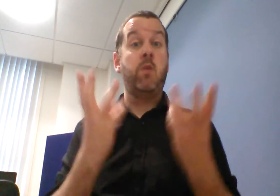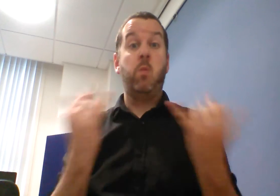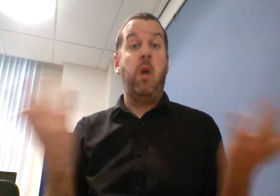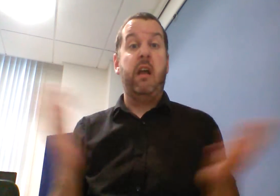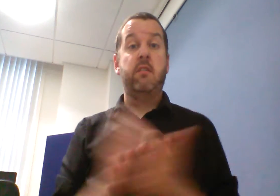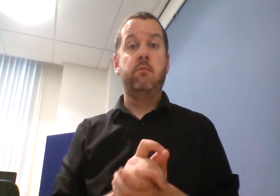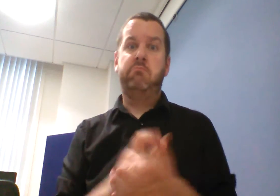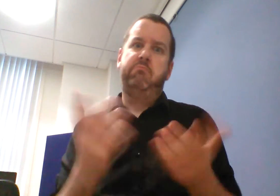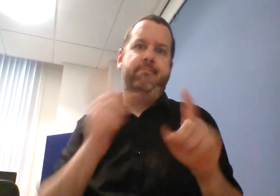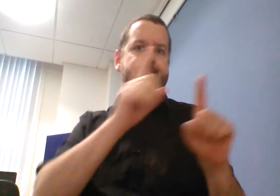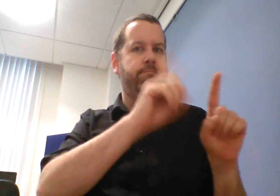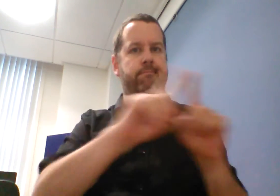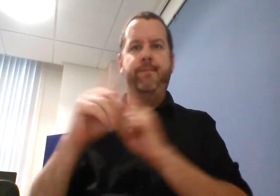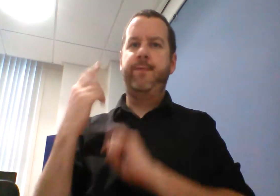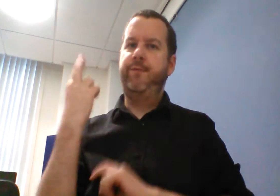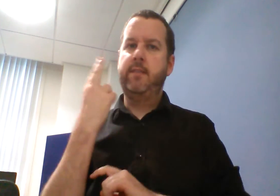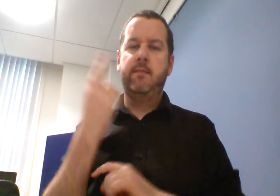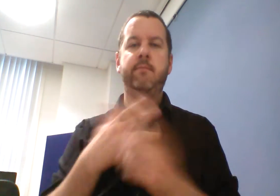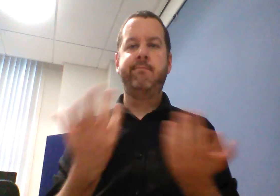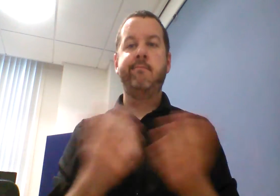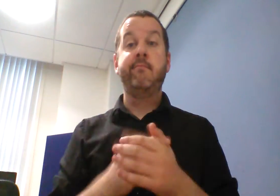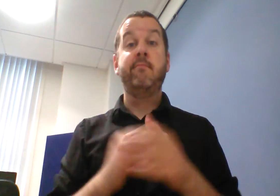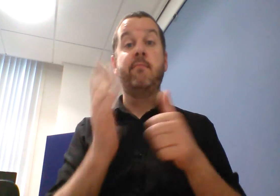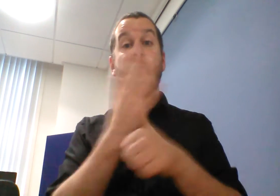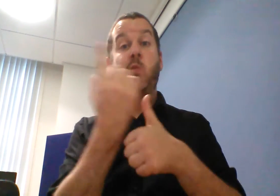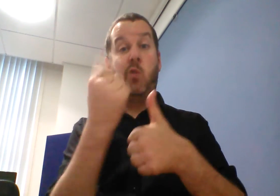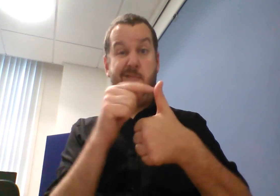I felt this way for many reasons: